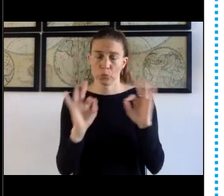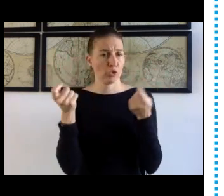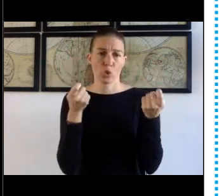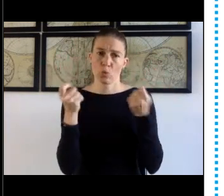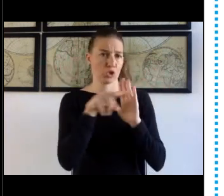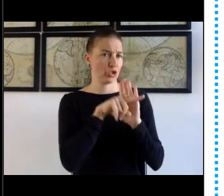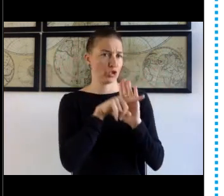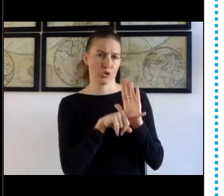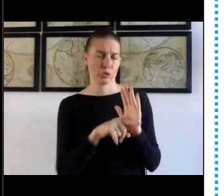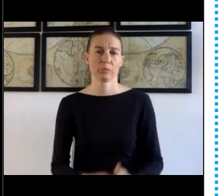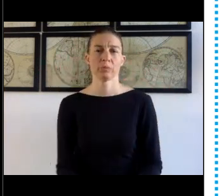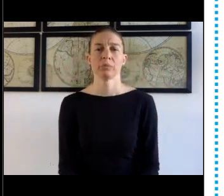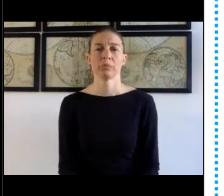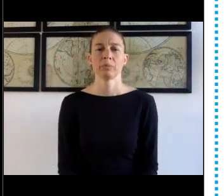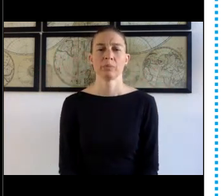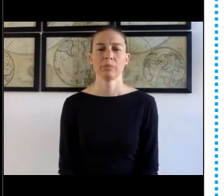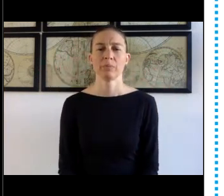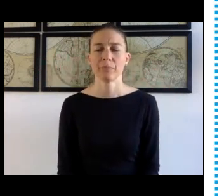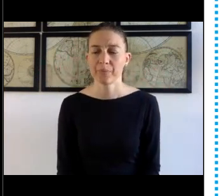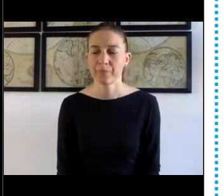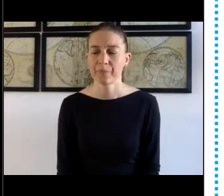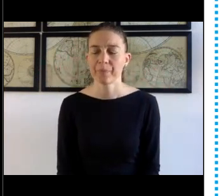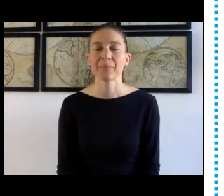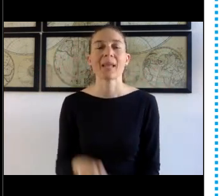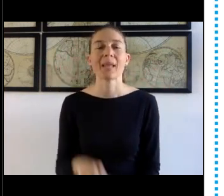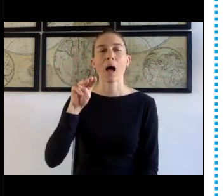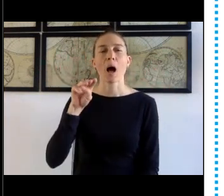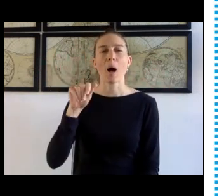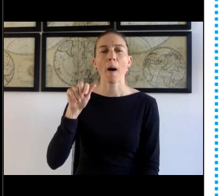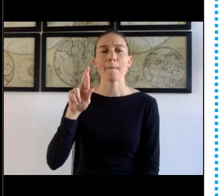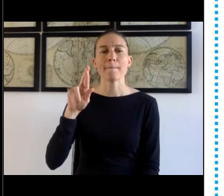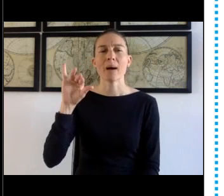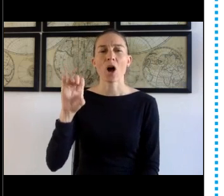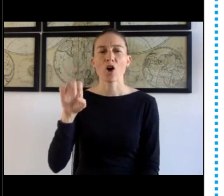There is no EU regulation. It's national.